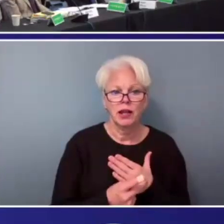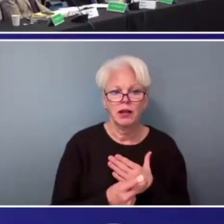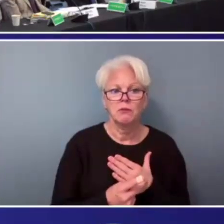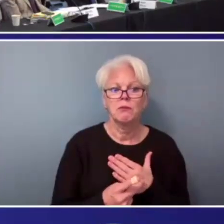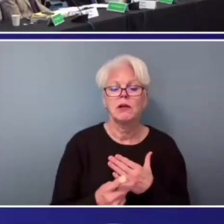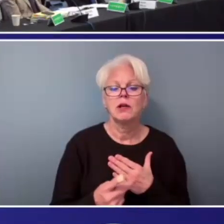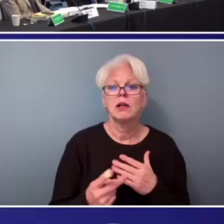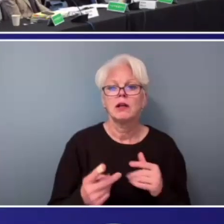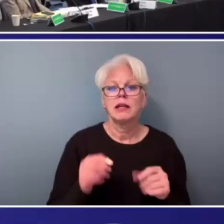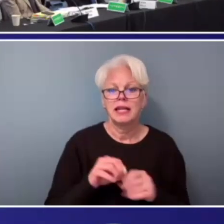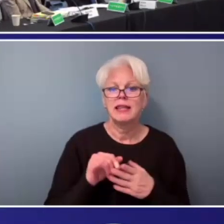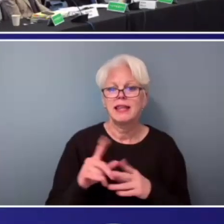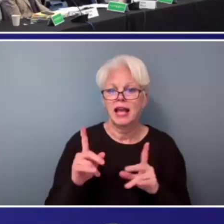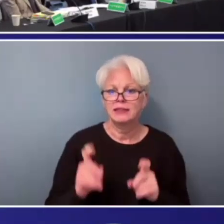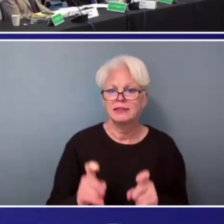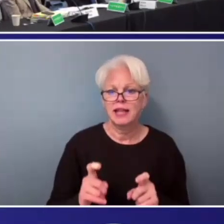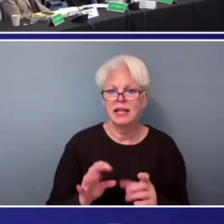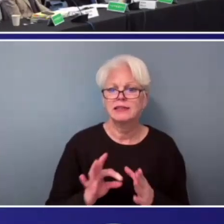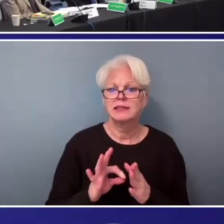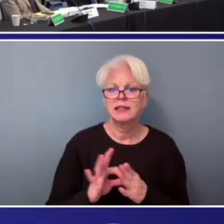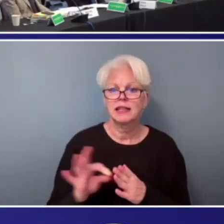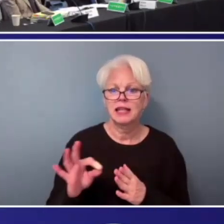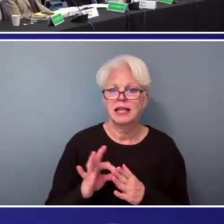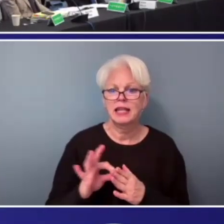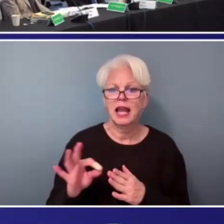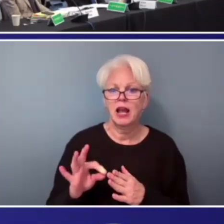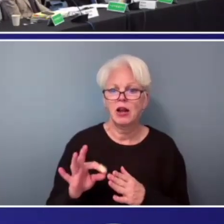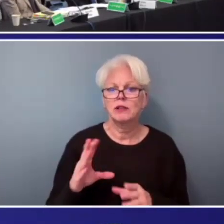test counted within the other four,